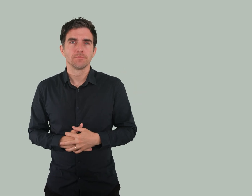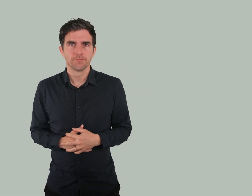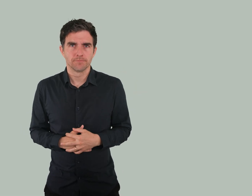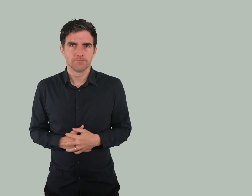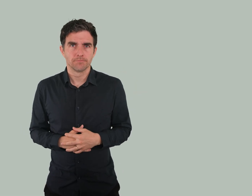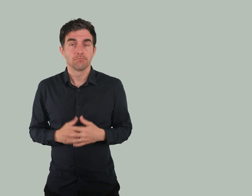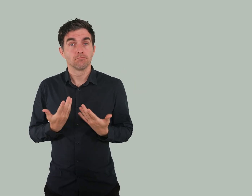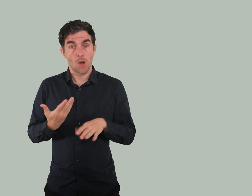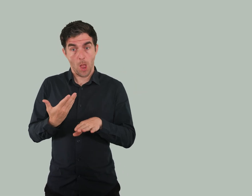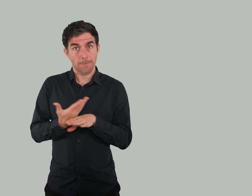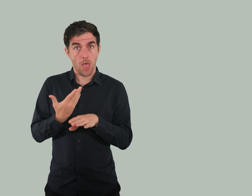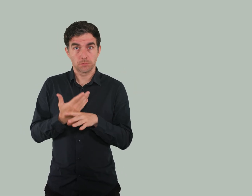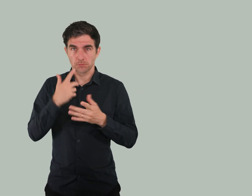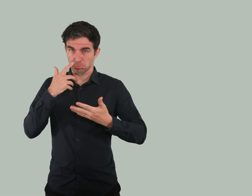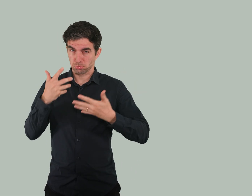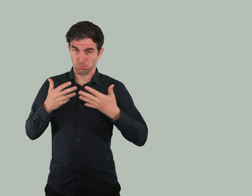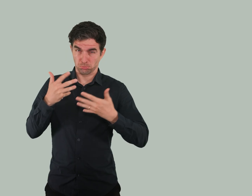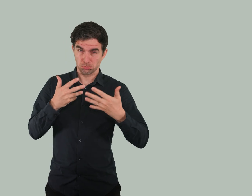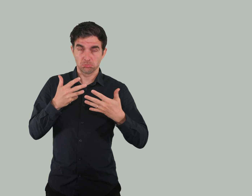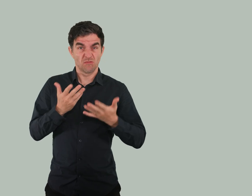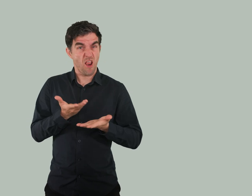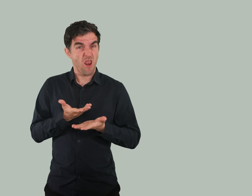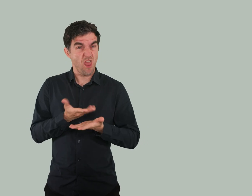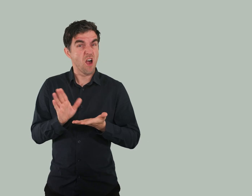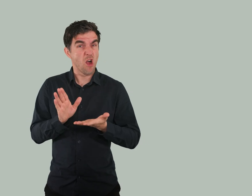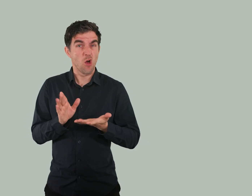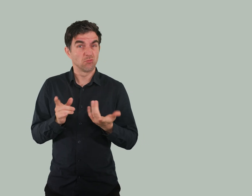218. The employment figures make the point clearly.